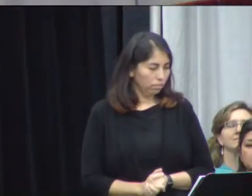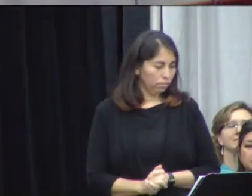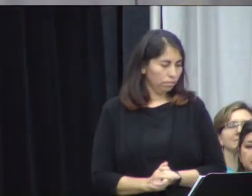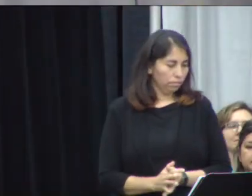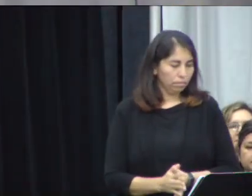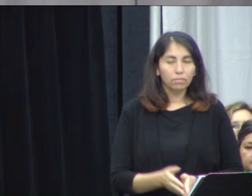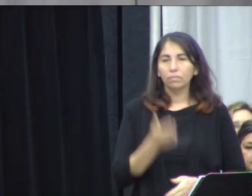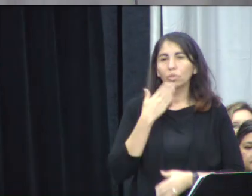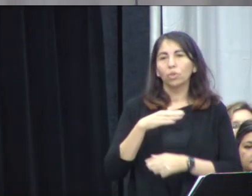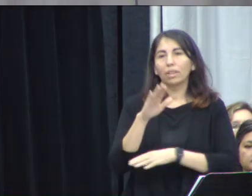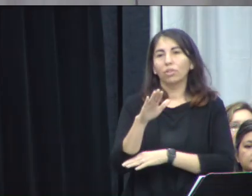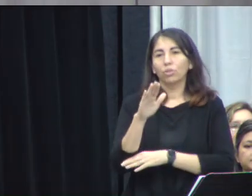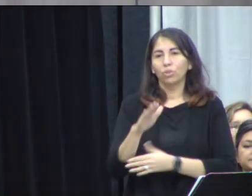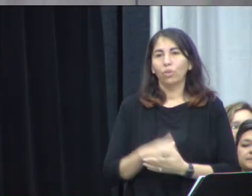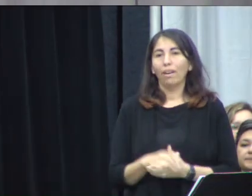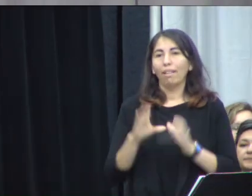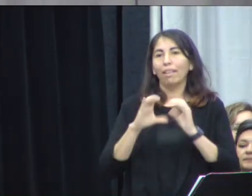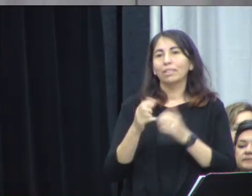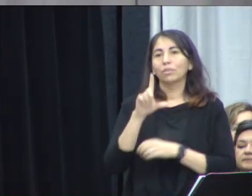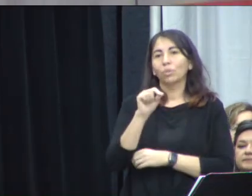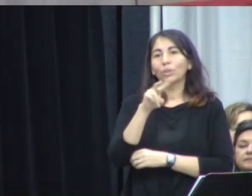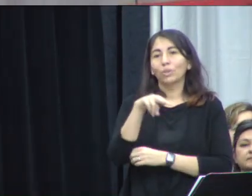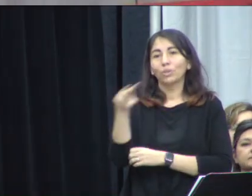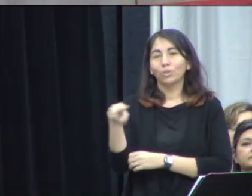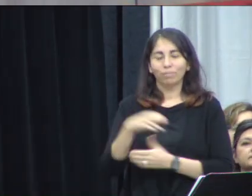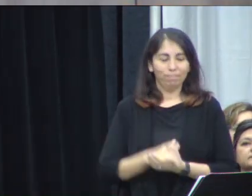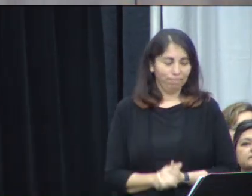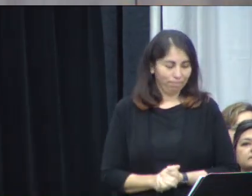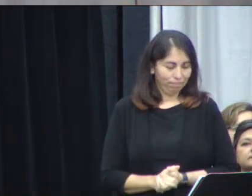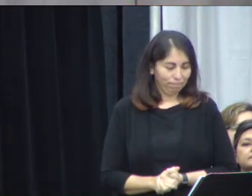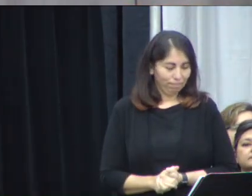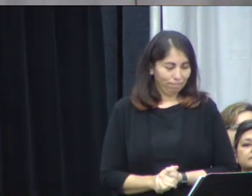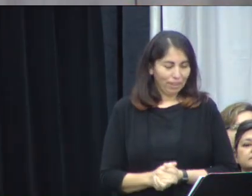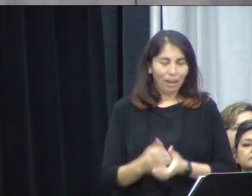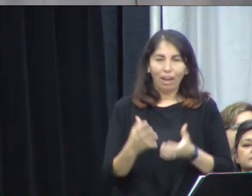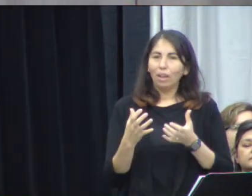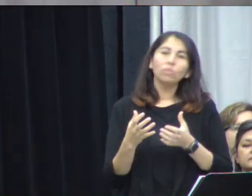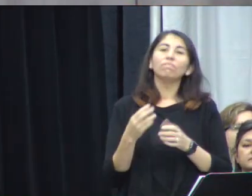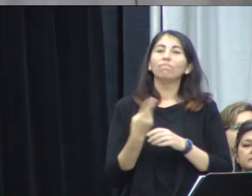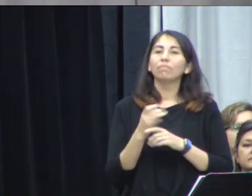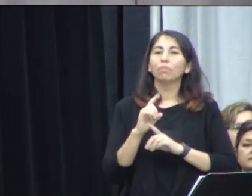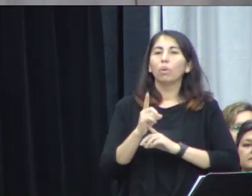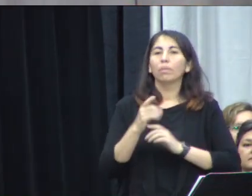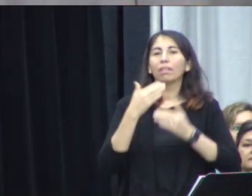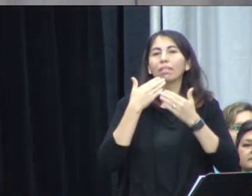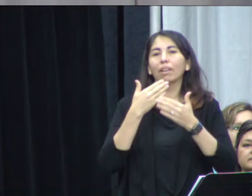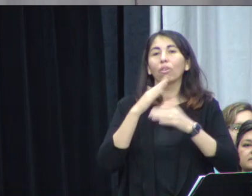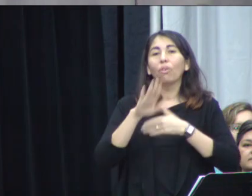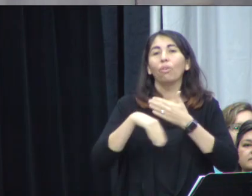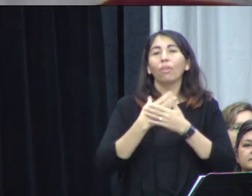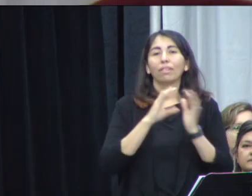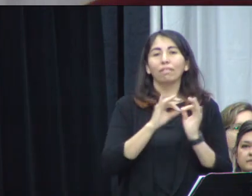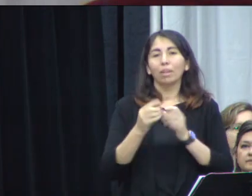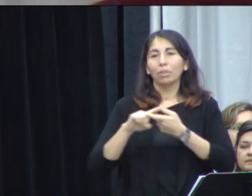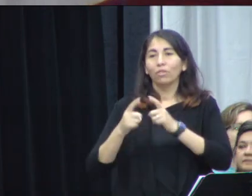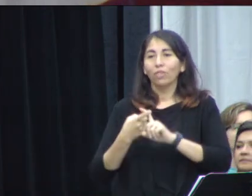Good afternoon, Class of 2022. I would like to take a moment to thank all the family and friends who came here today